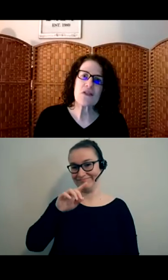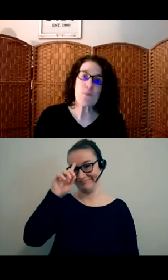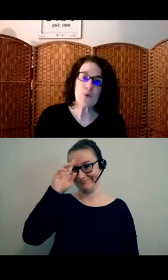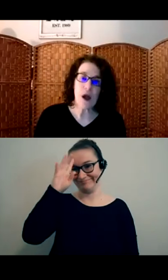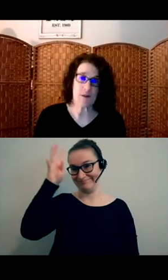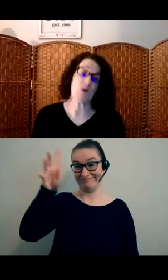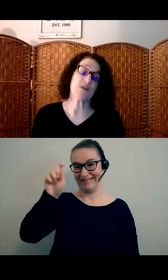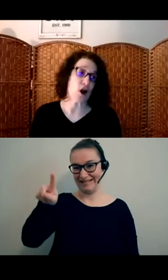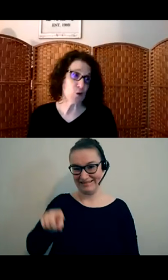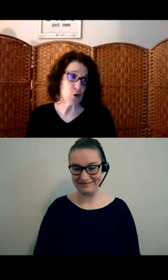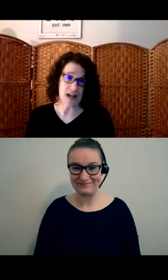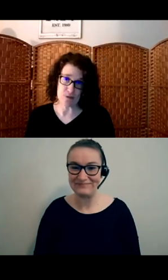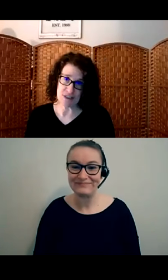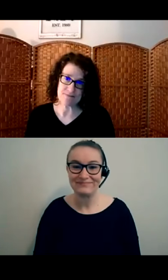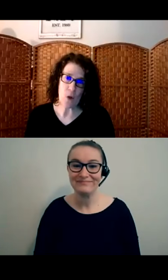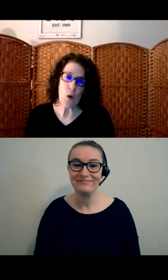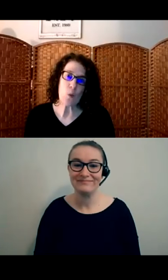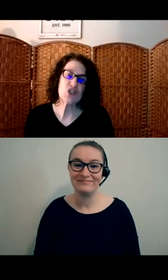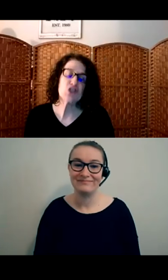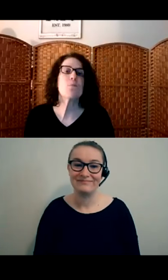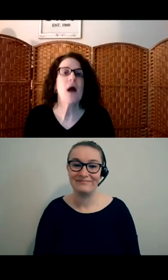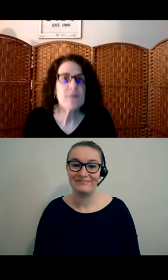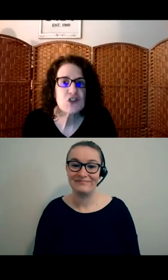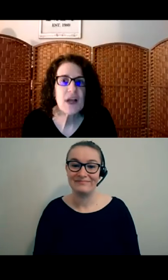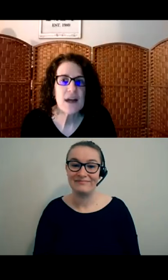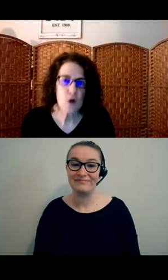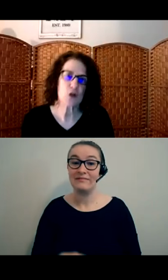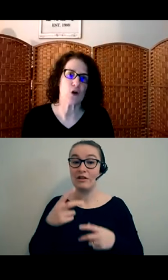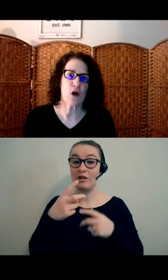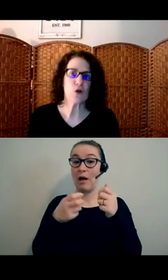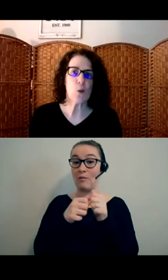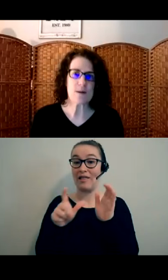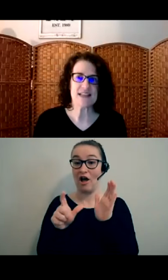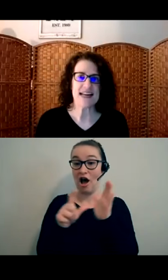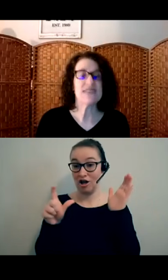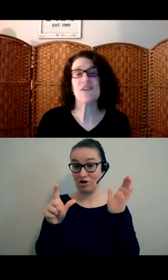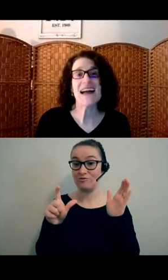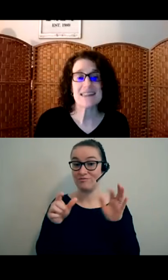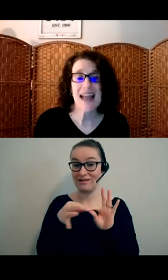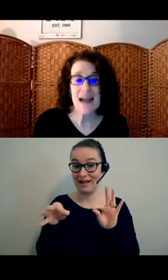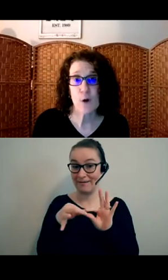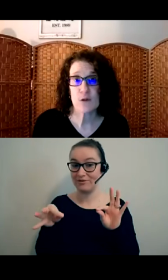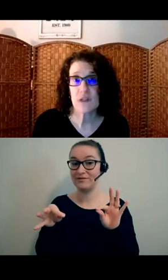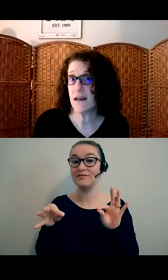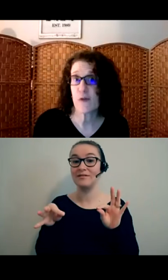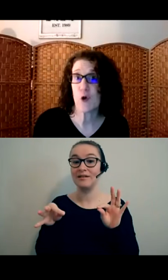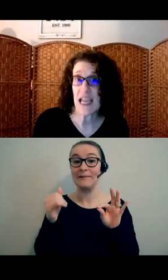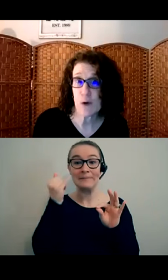The problem with autocraptions. Would you publish an article on your website if it had typos and other errors?